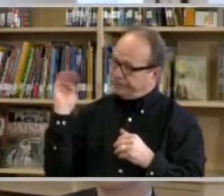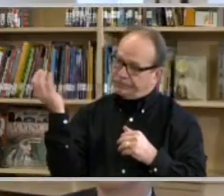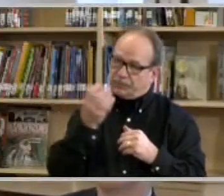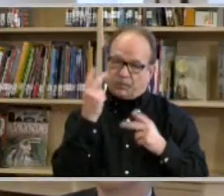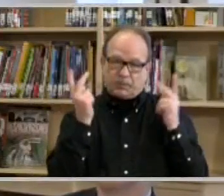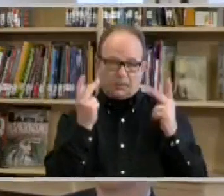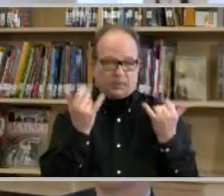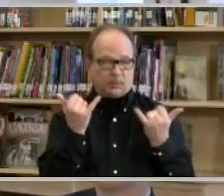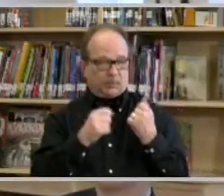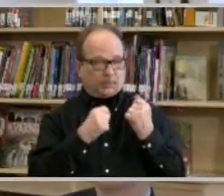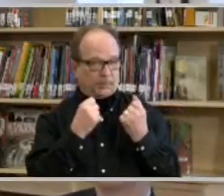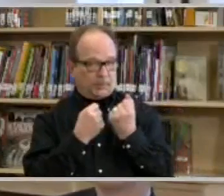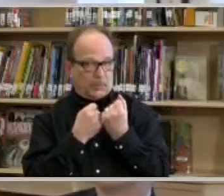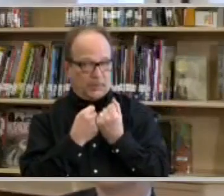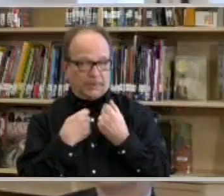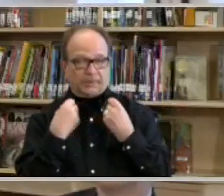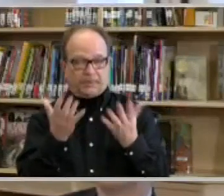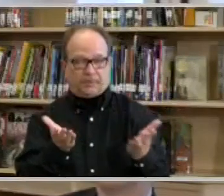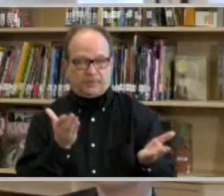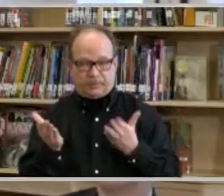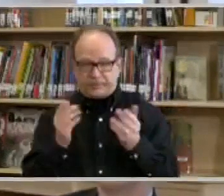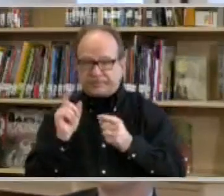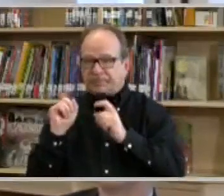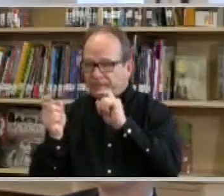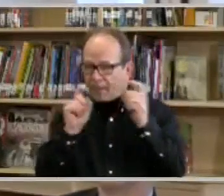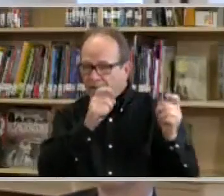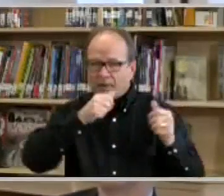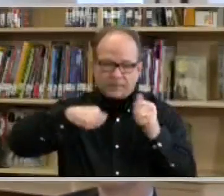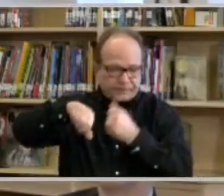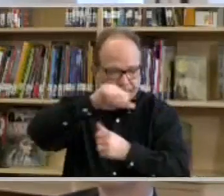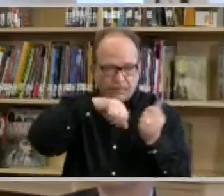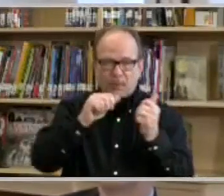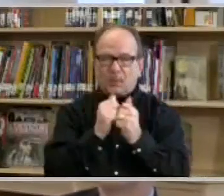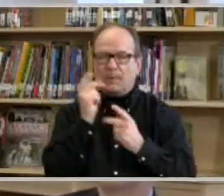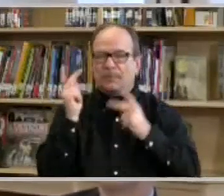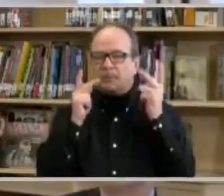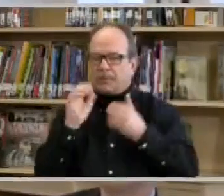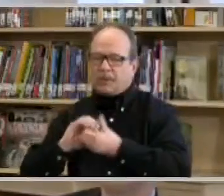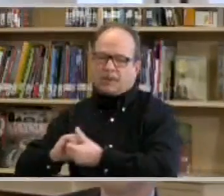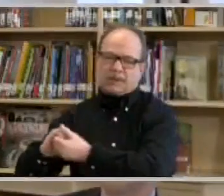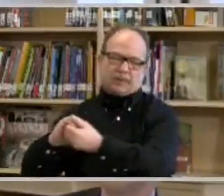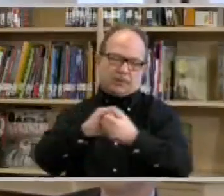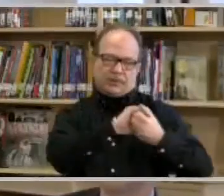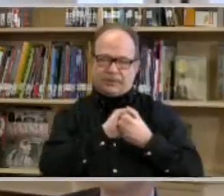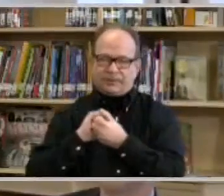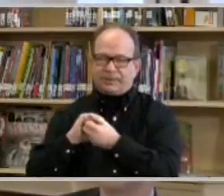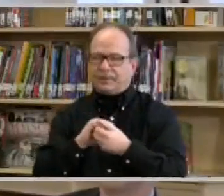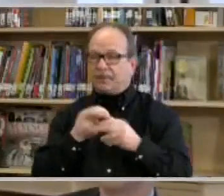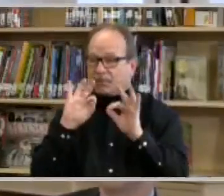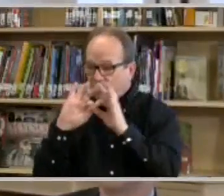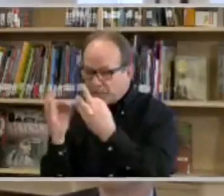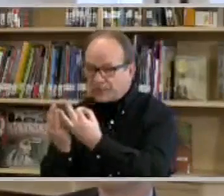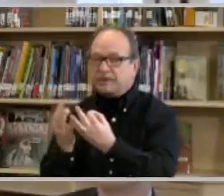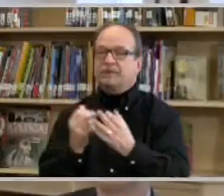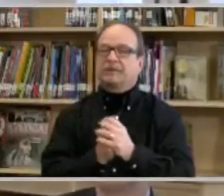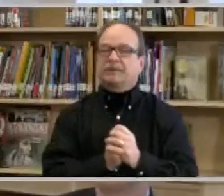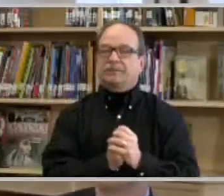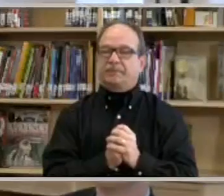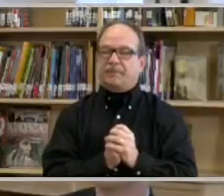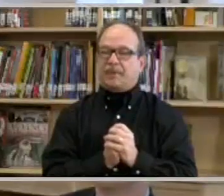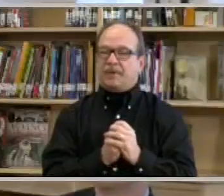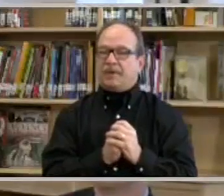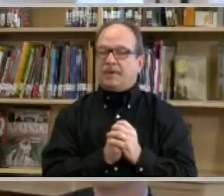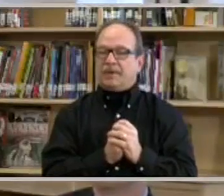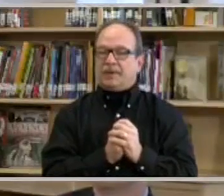VIOLENCE PREVENTION REQUIRES THE